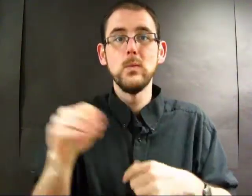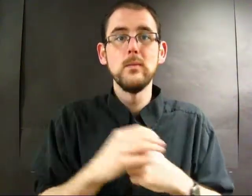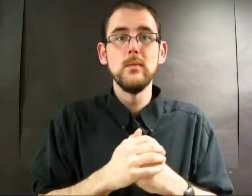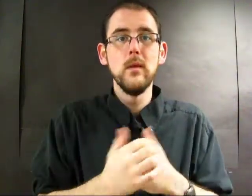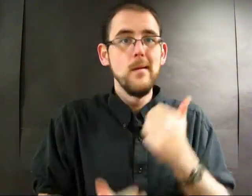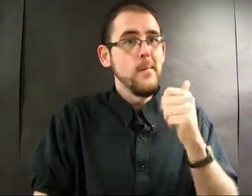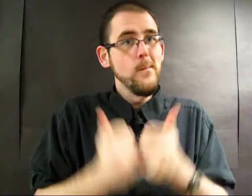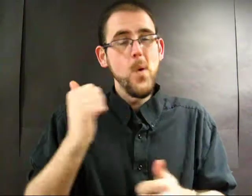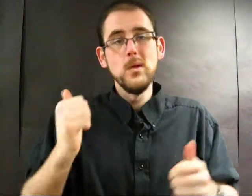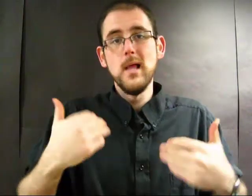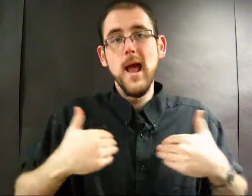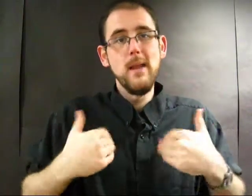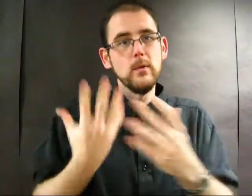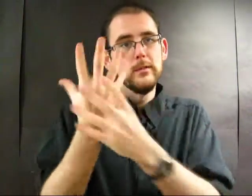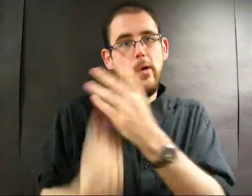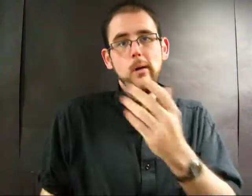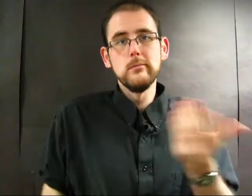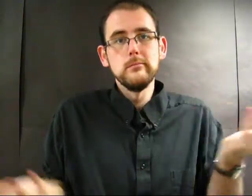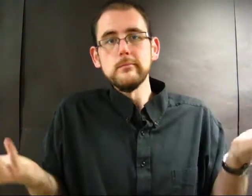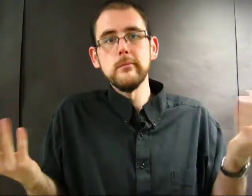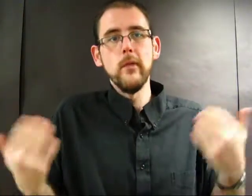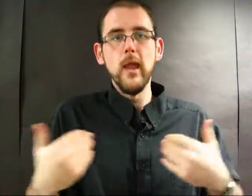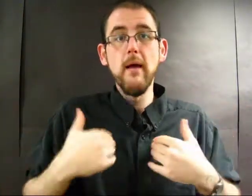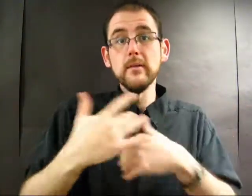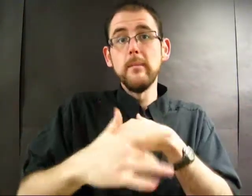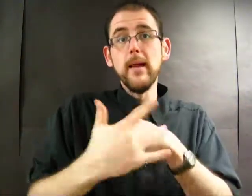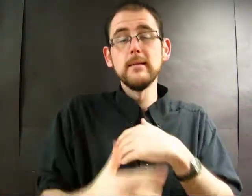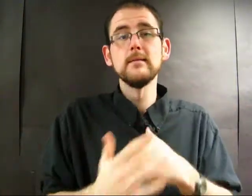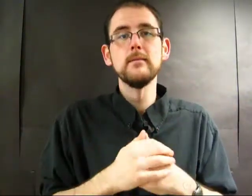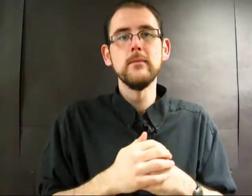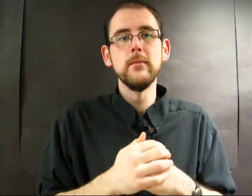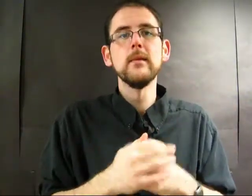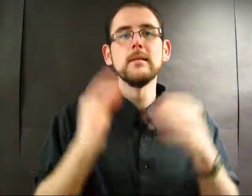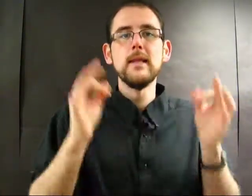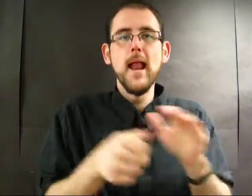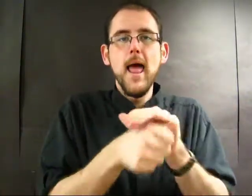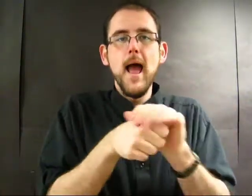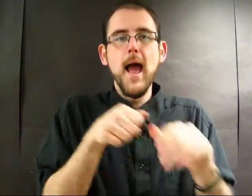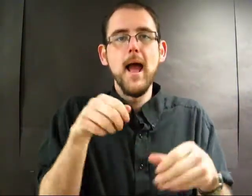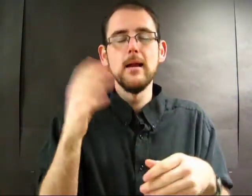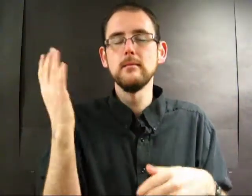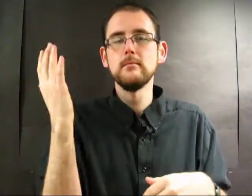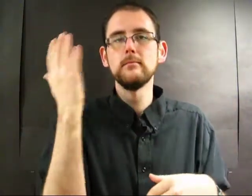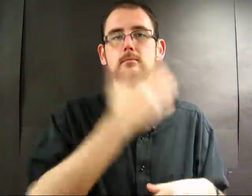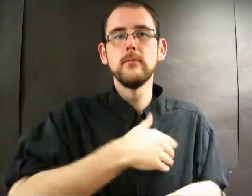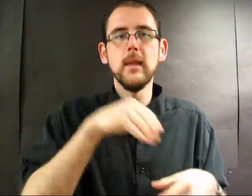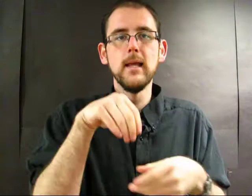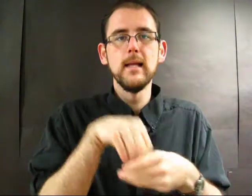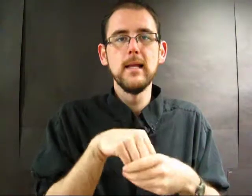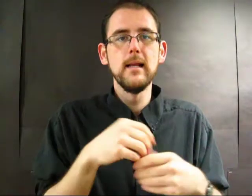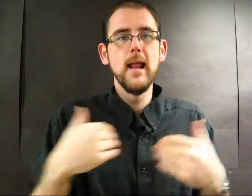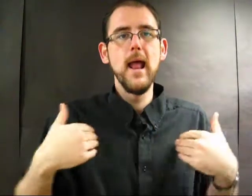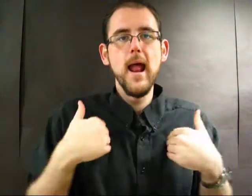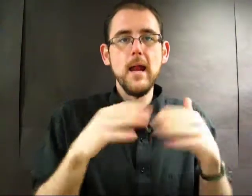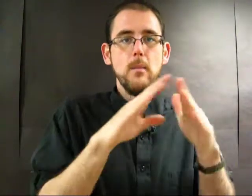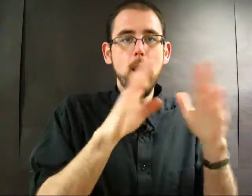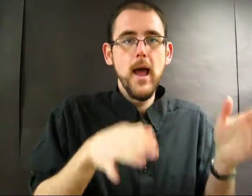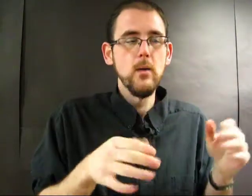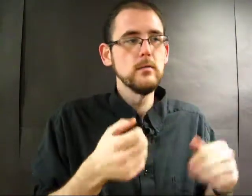Most of the animals had gone, after all, so they had the space to hide the refugees in the animal houses